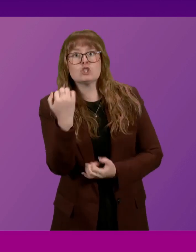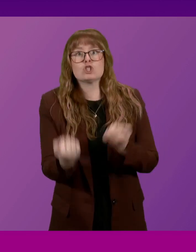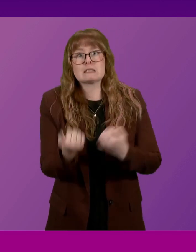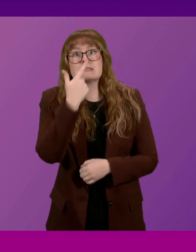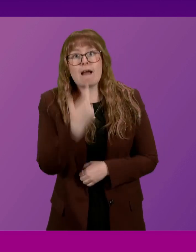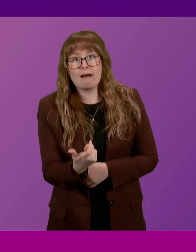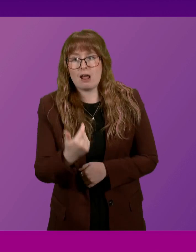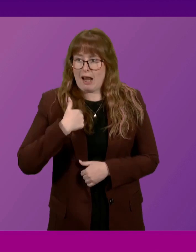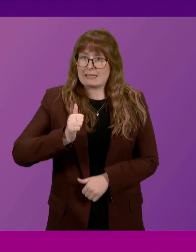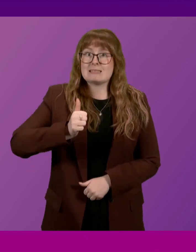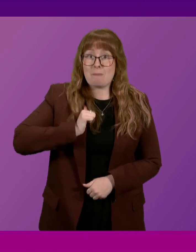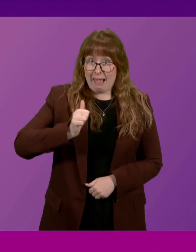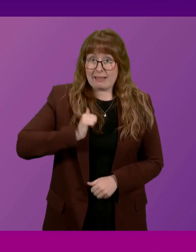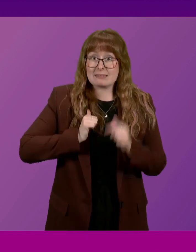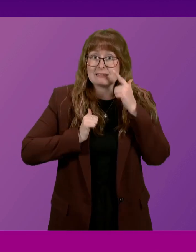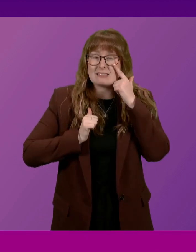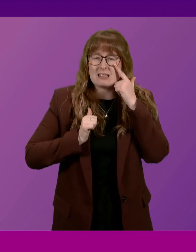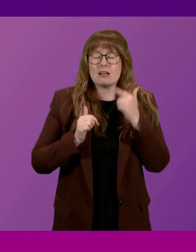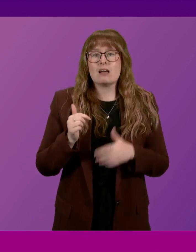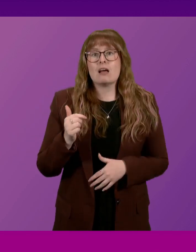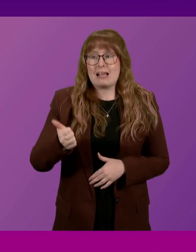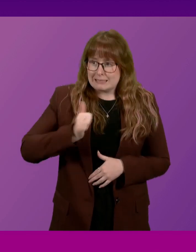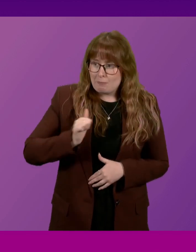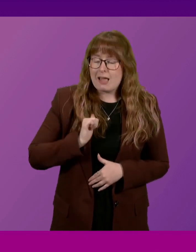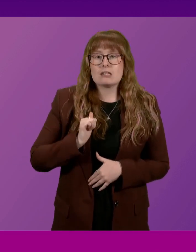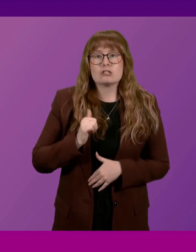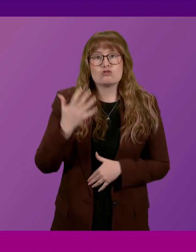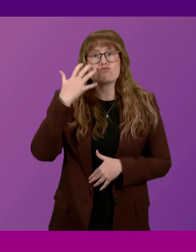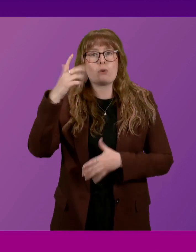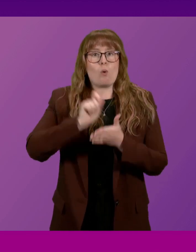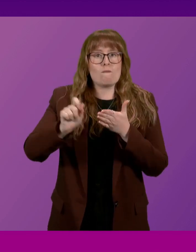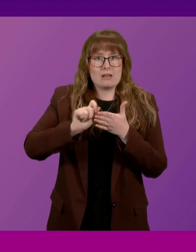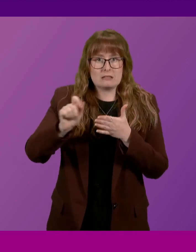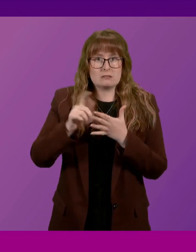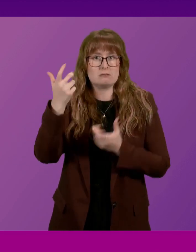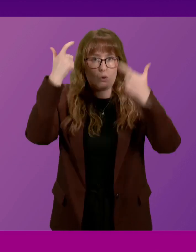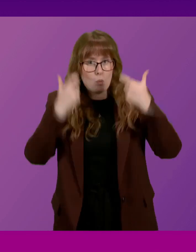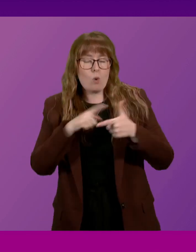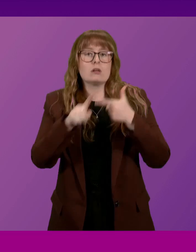expect the Crown Office and Procurator Fiscal Service and the judicial system